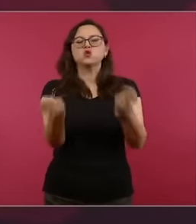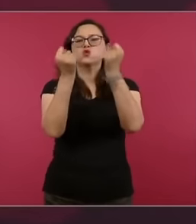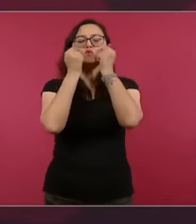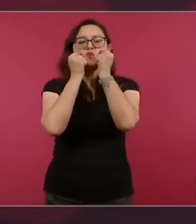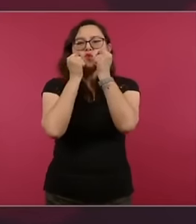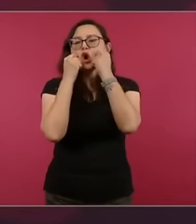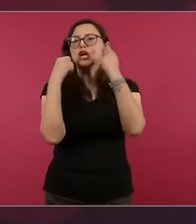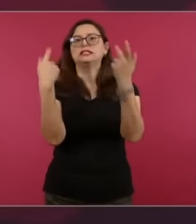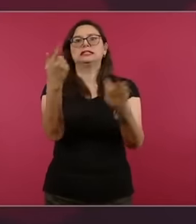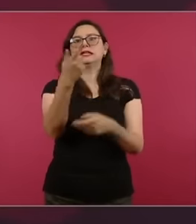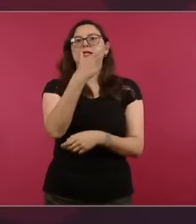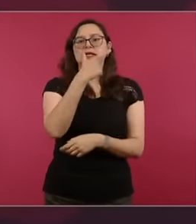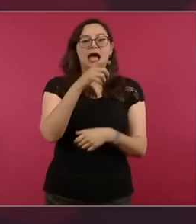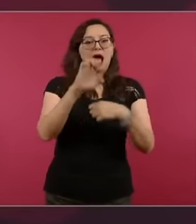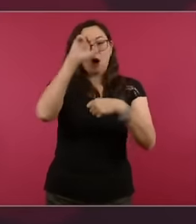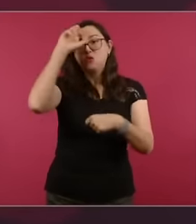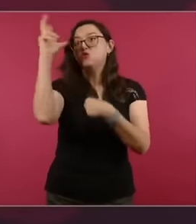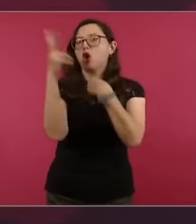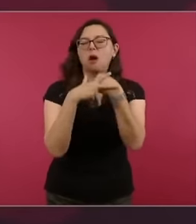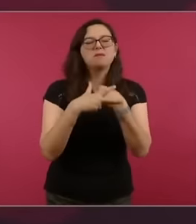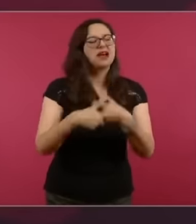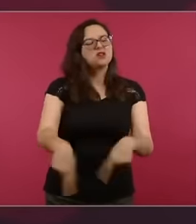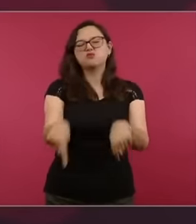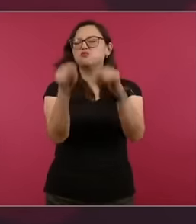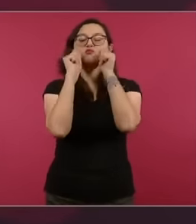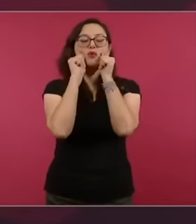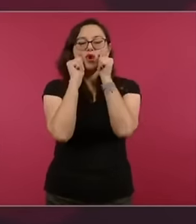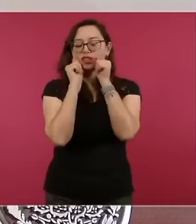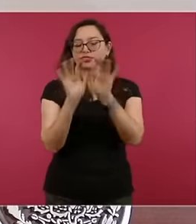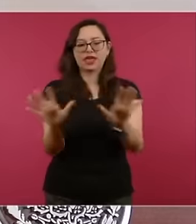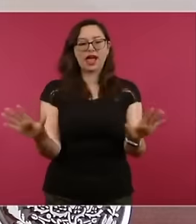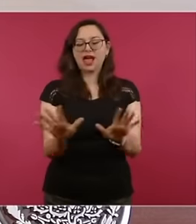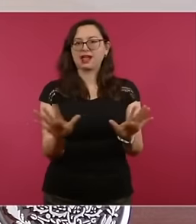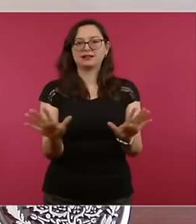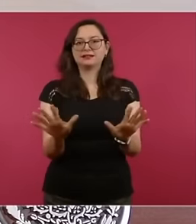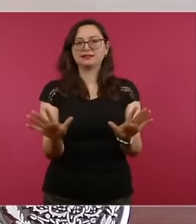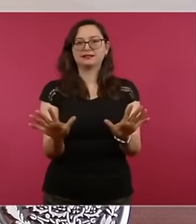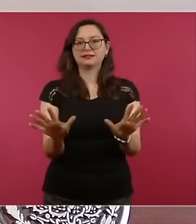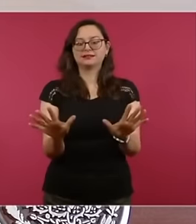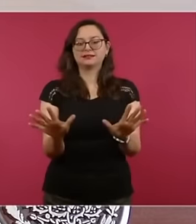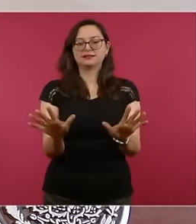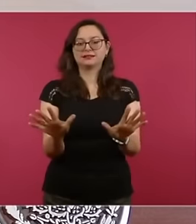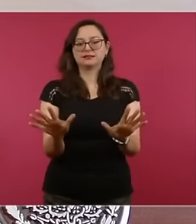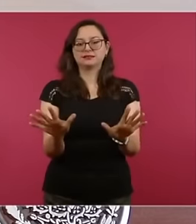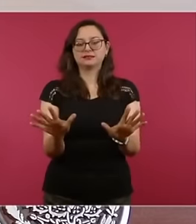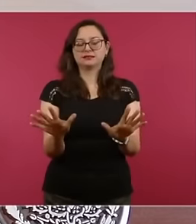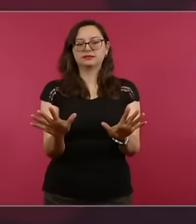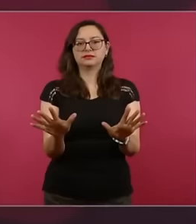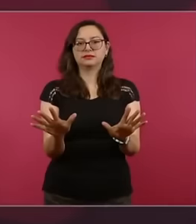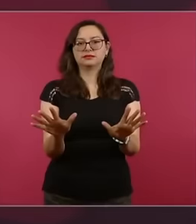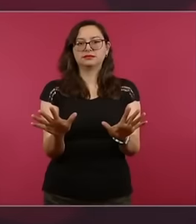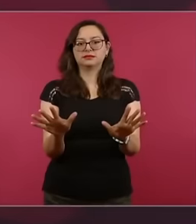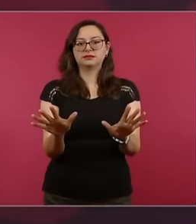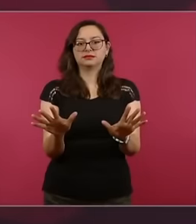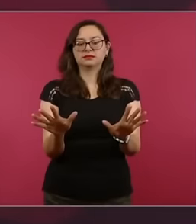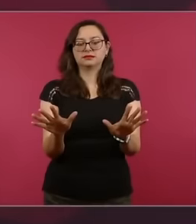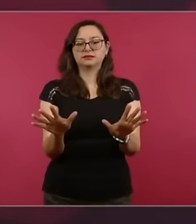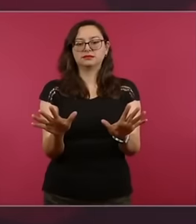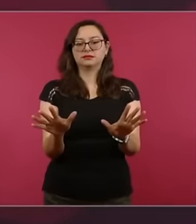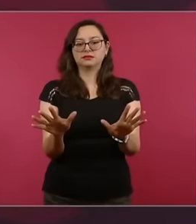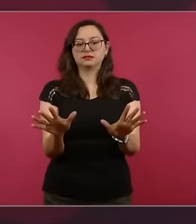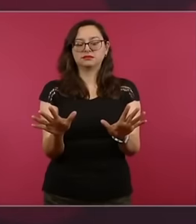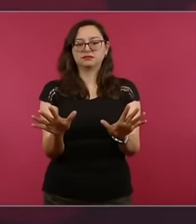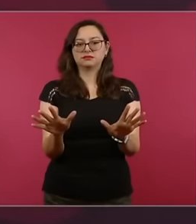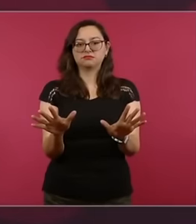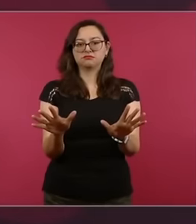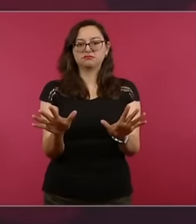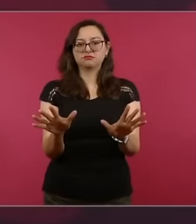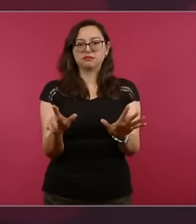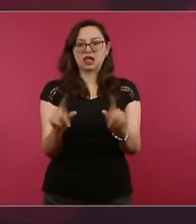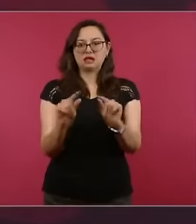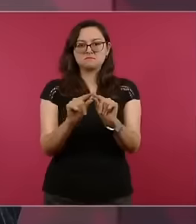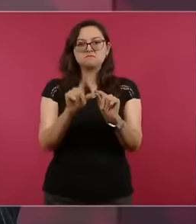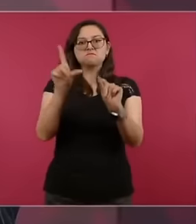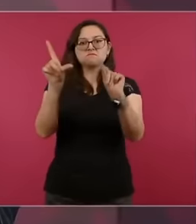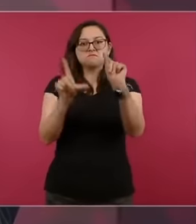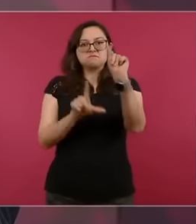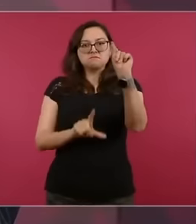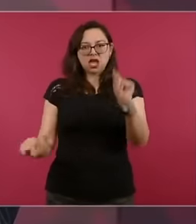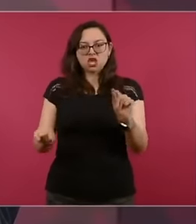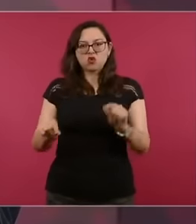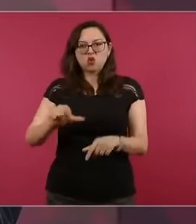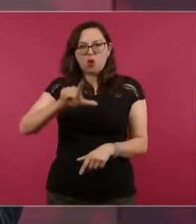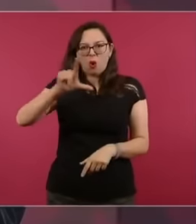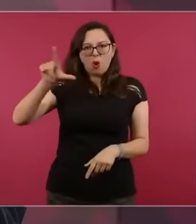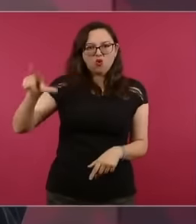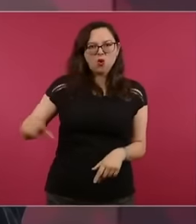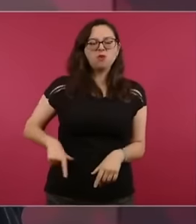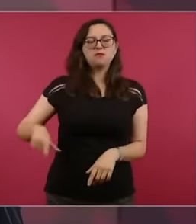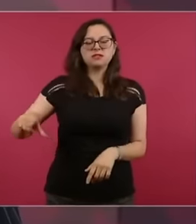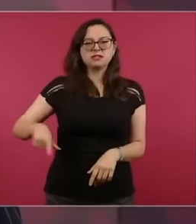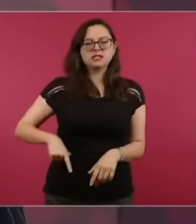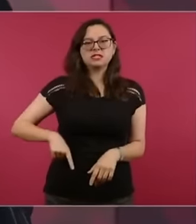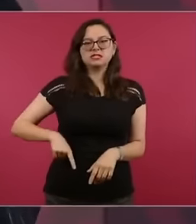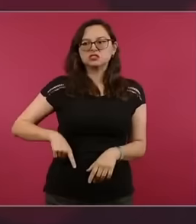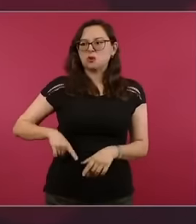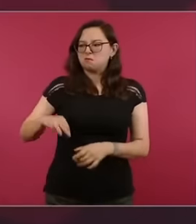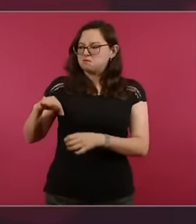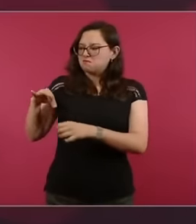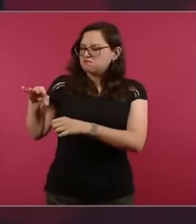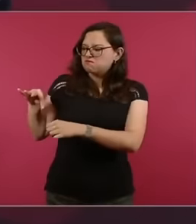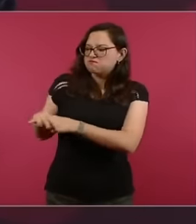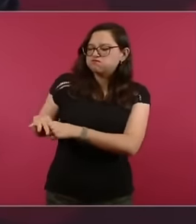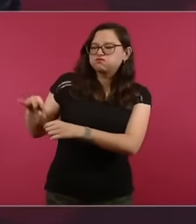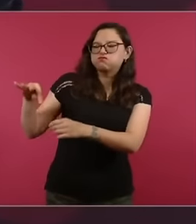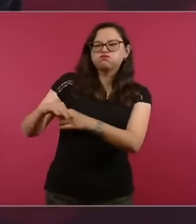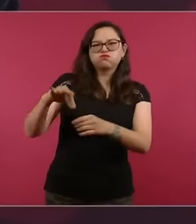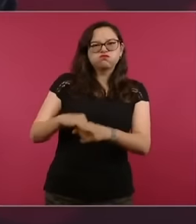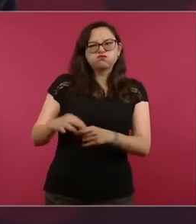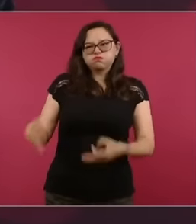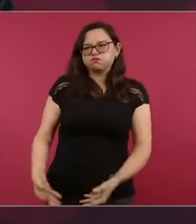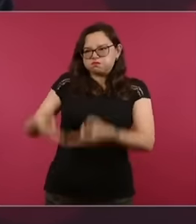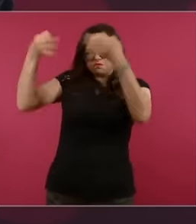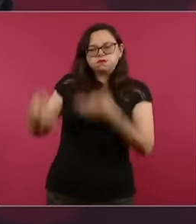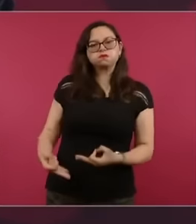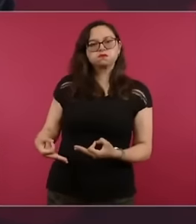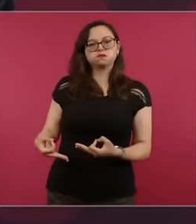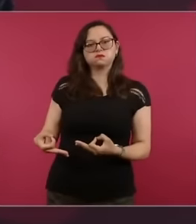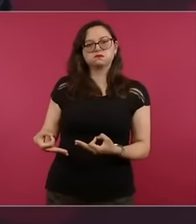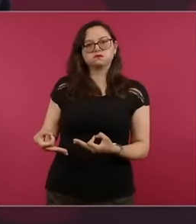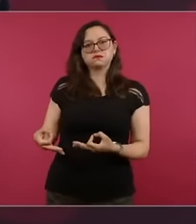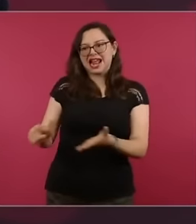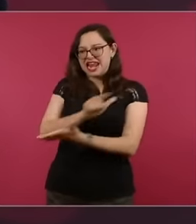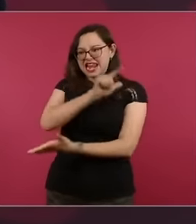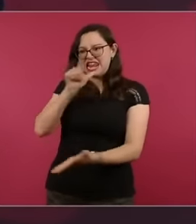European Union whoever it is Mexico and its government that emerged from a legitimate legal process a